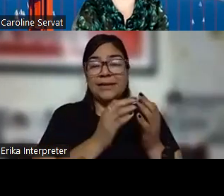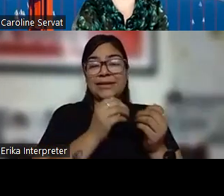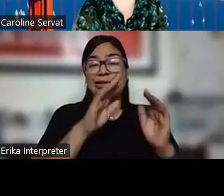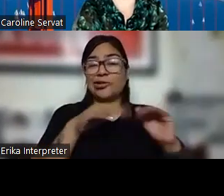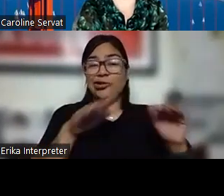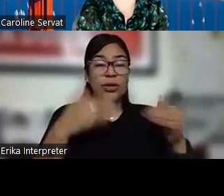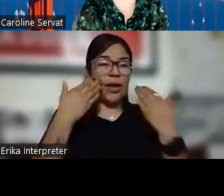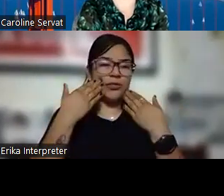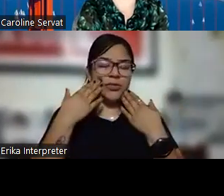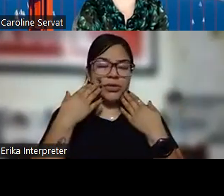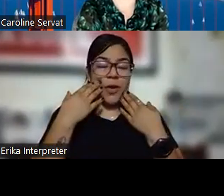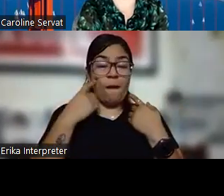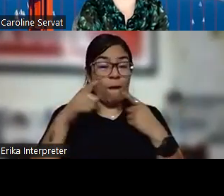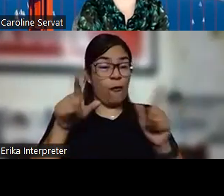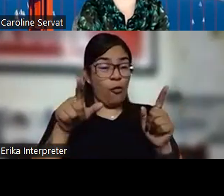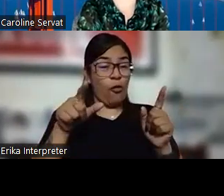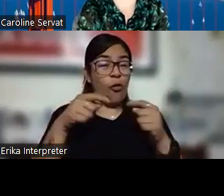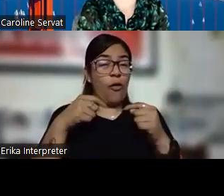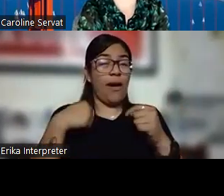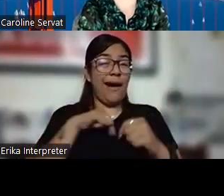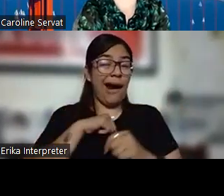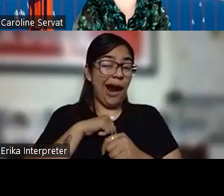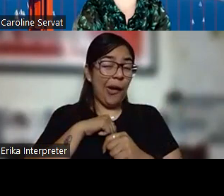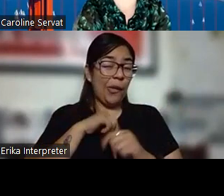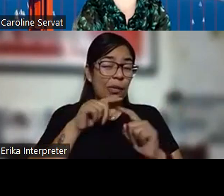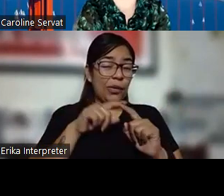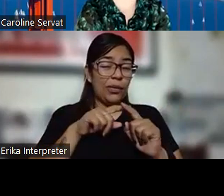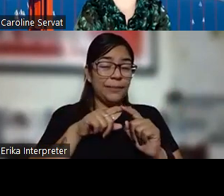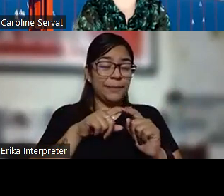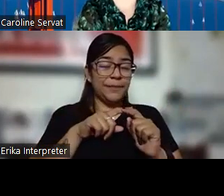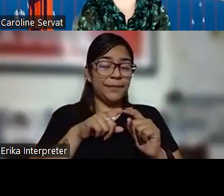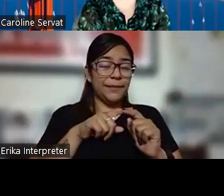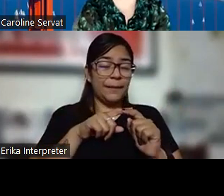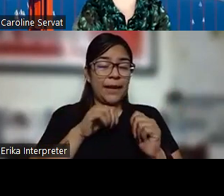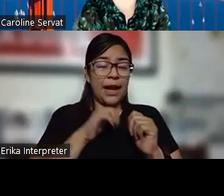for our referral system and part of our model and partnership it' be good to have those in place at